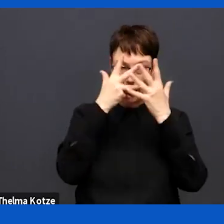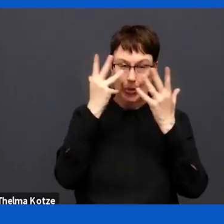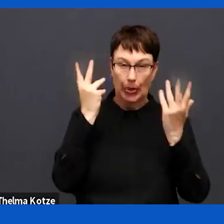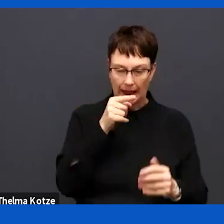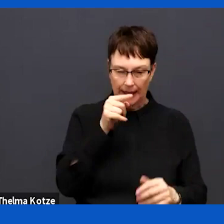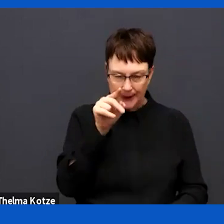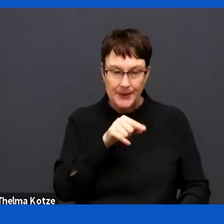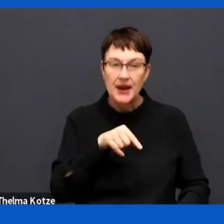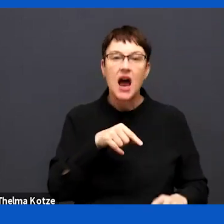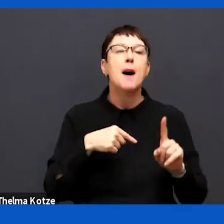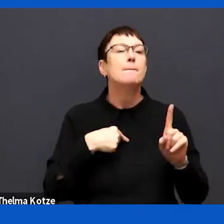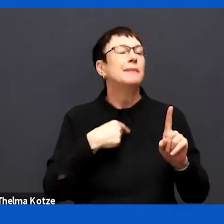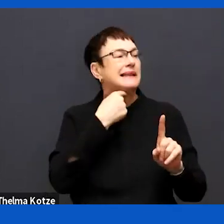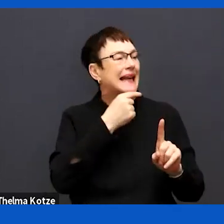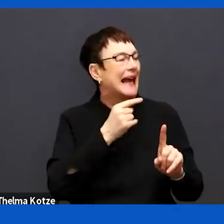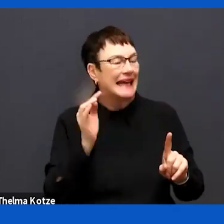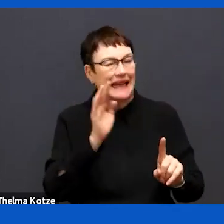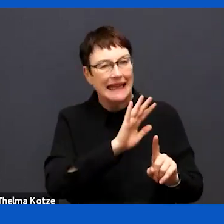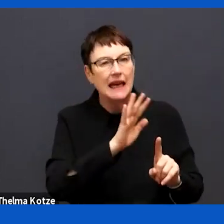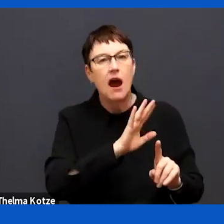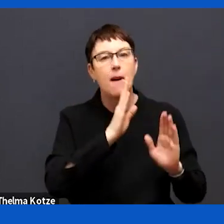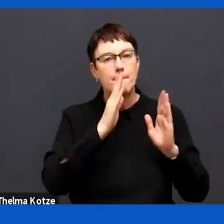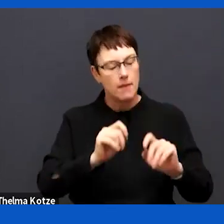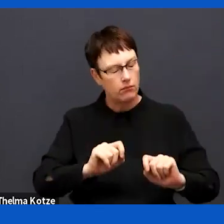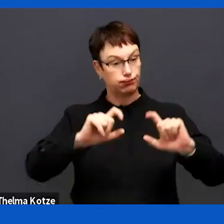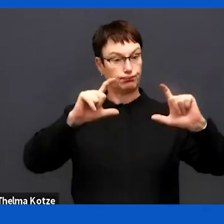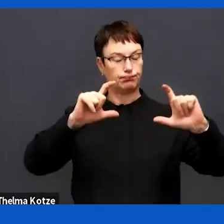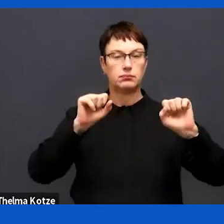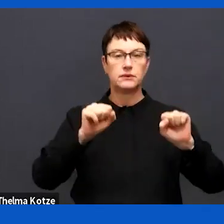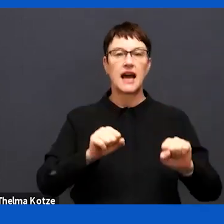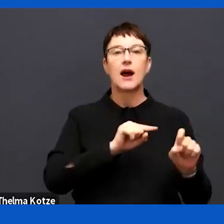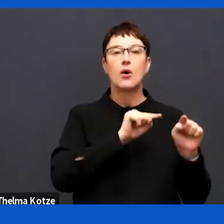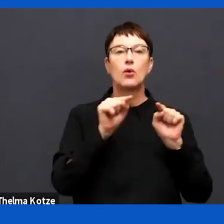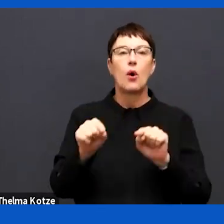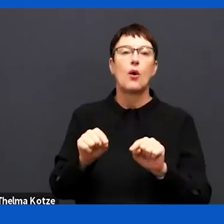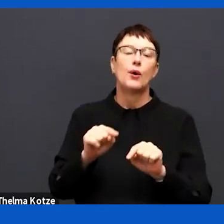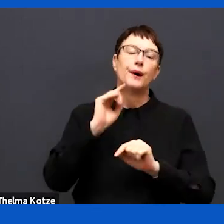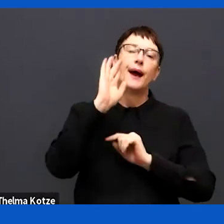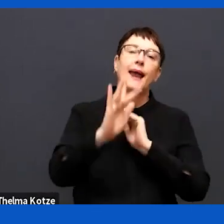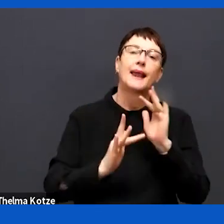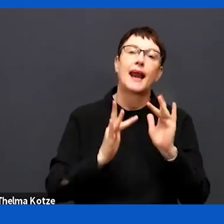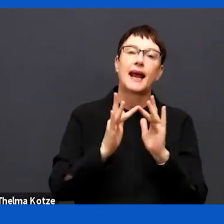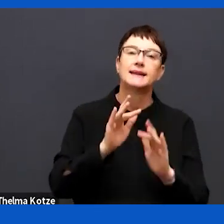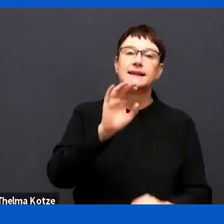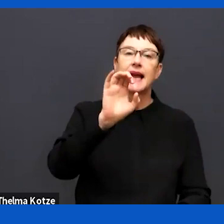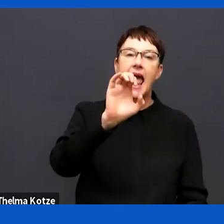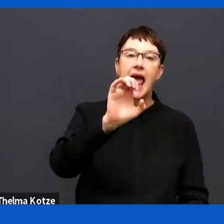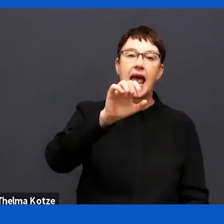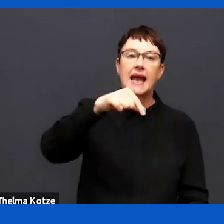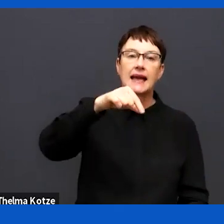find the settings and change the settings in there, she'll say how do I do that then?